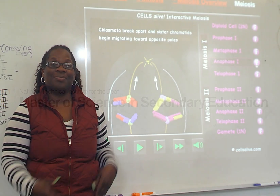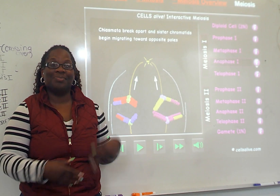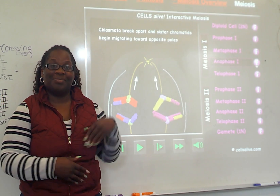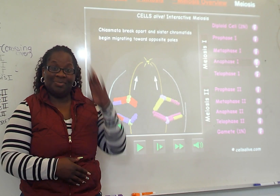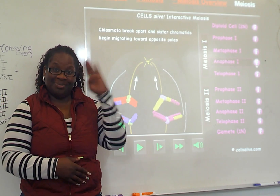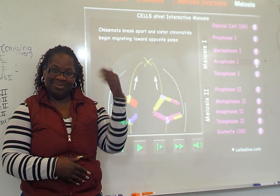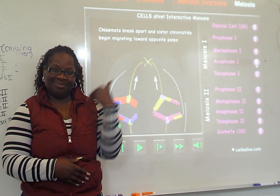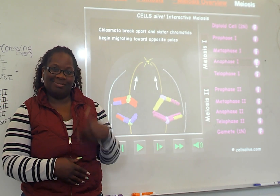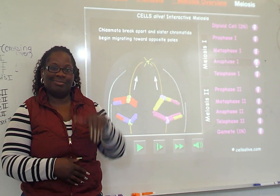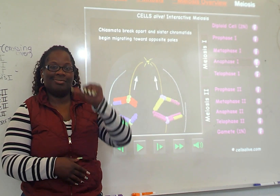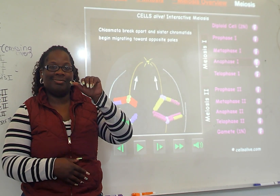Hello.